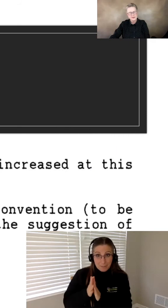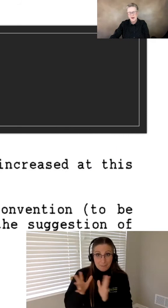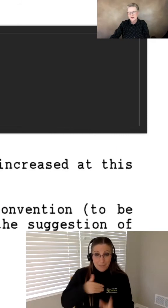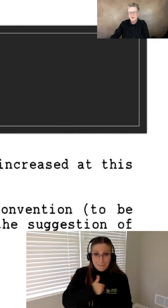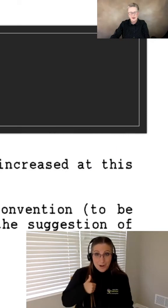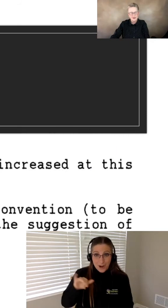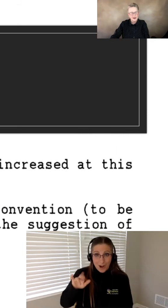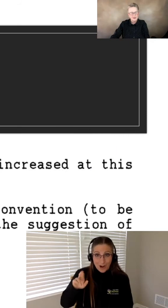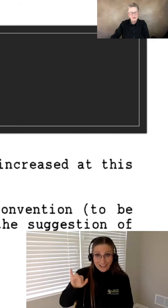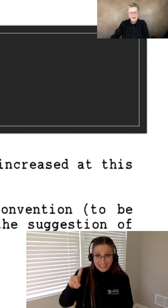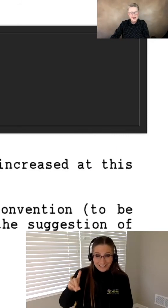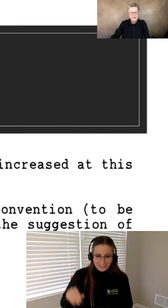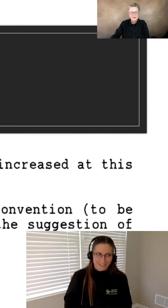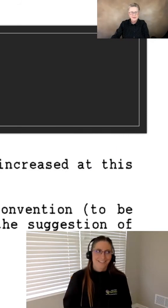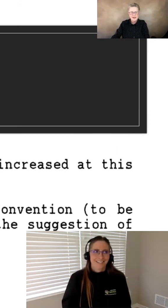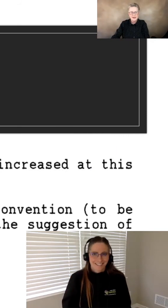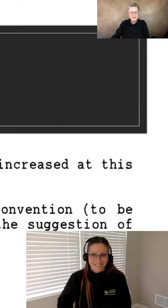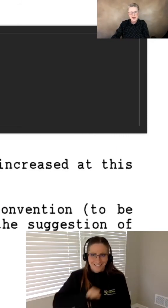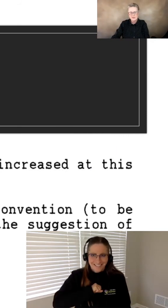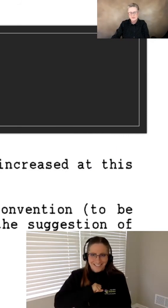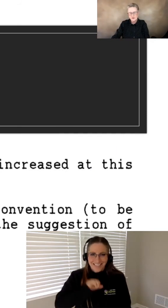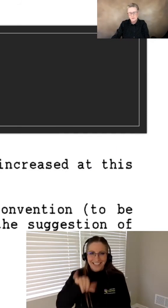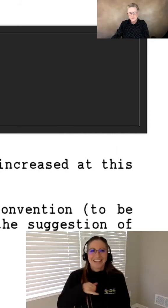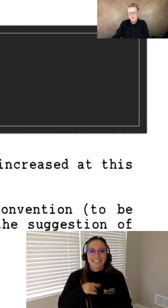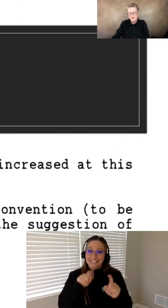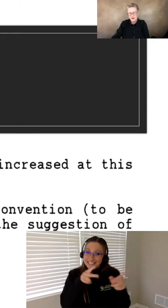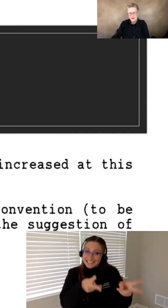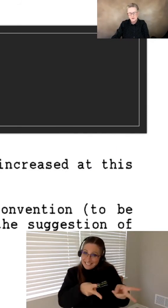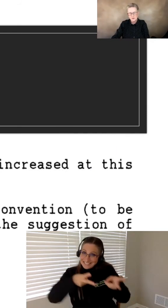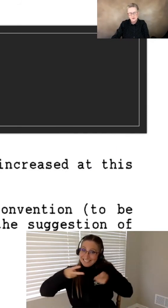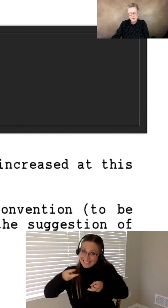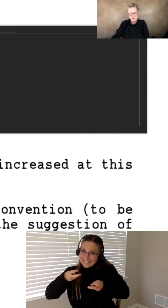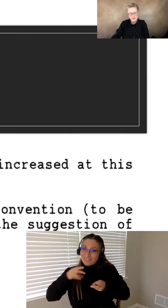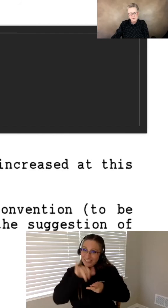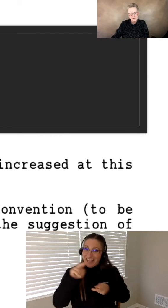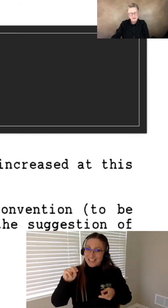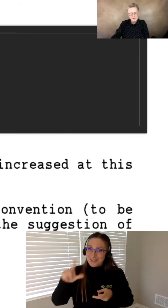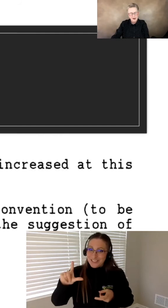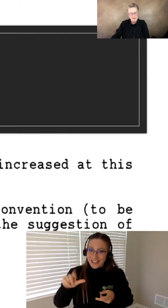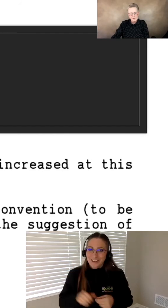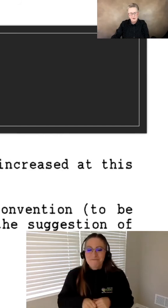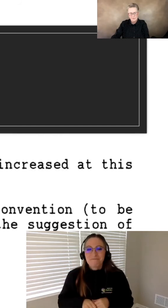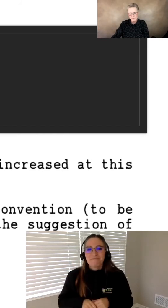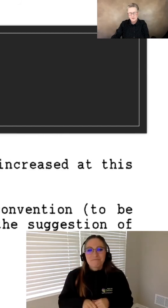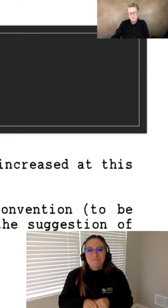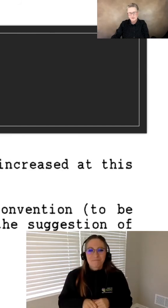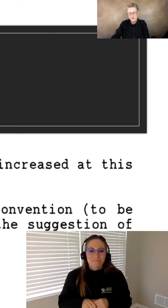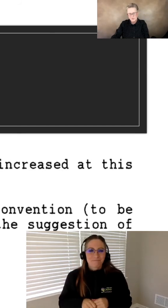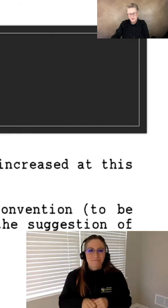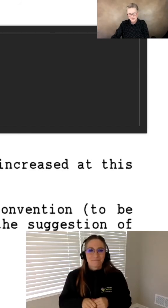got a kick out of that and this is taken exactly from the newsletters that people sent me